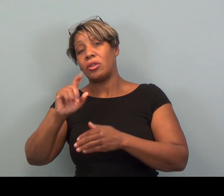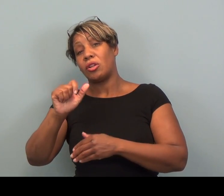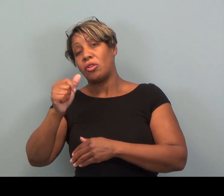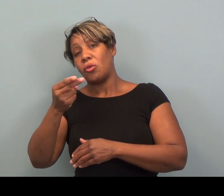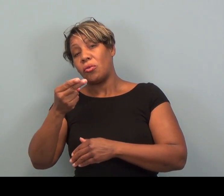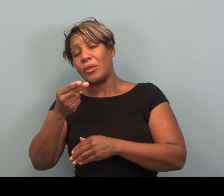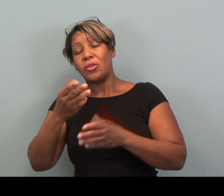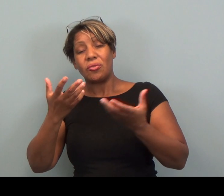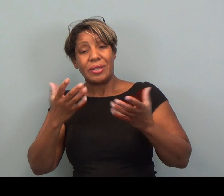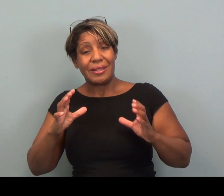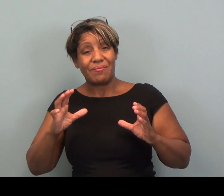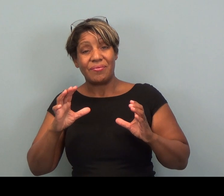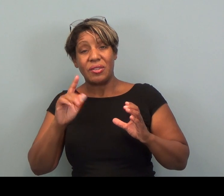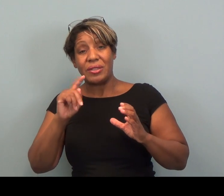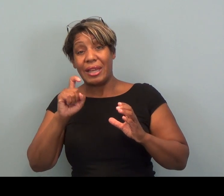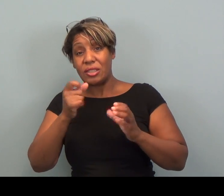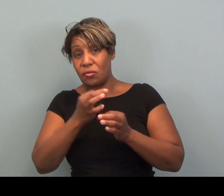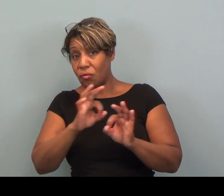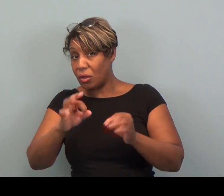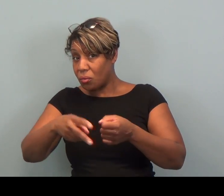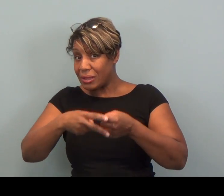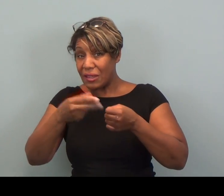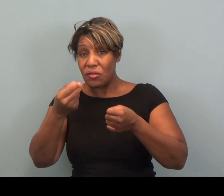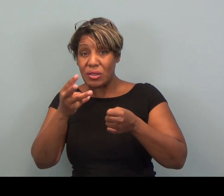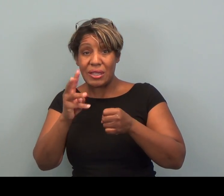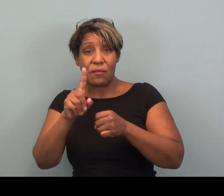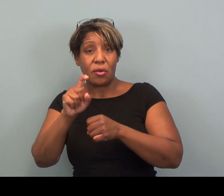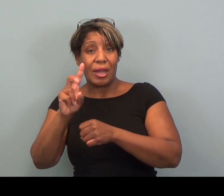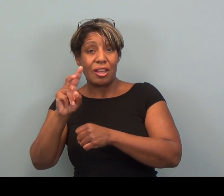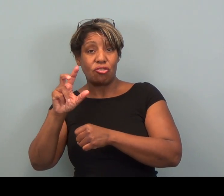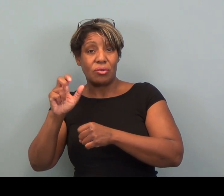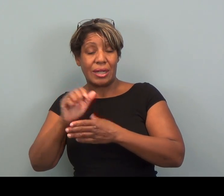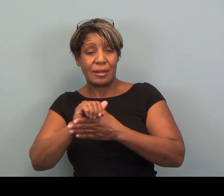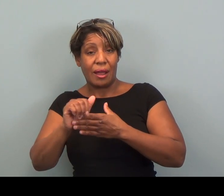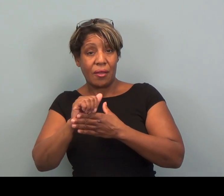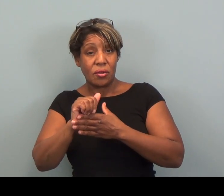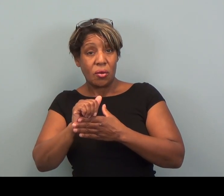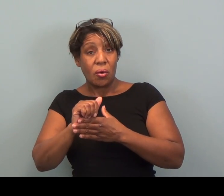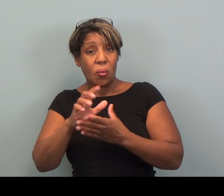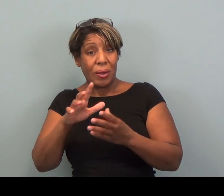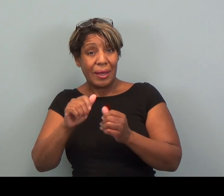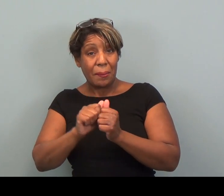We can save you several hundred dollars. We combine you filing with direct deposit